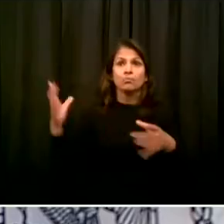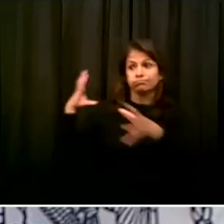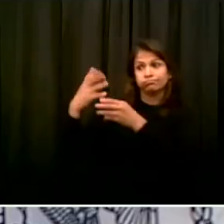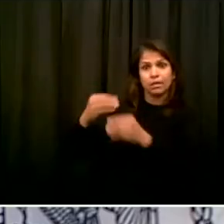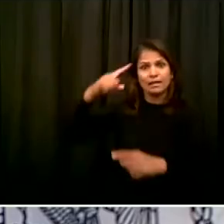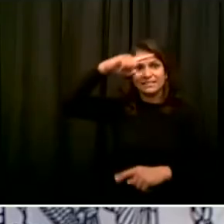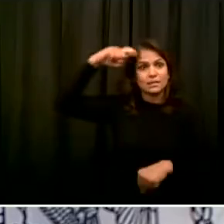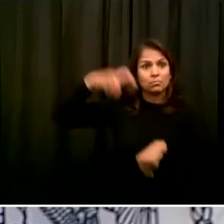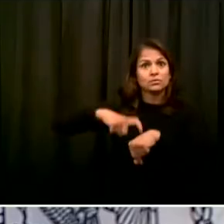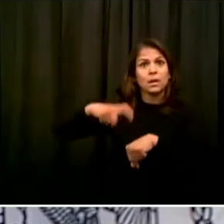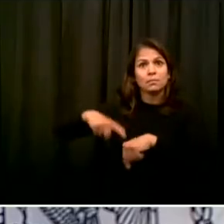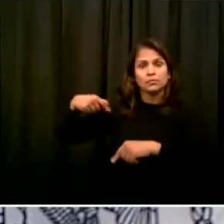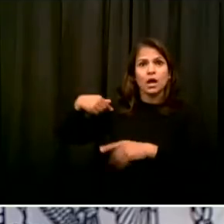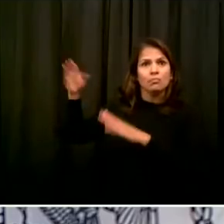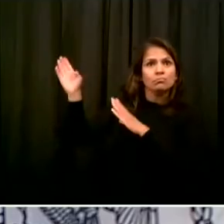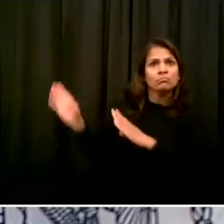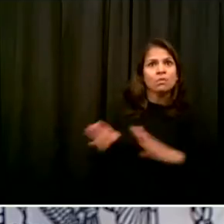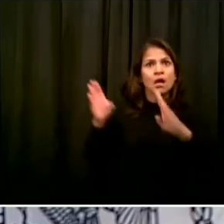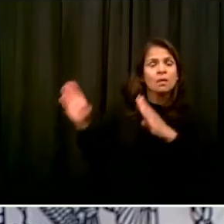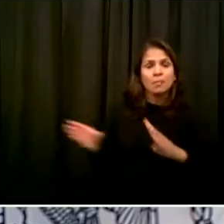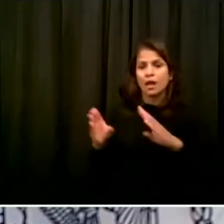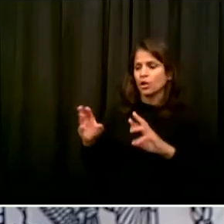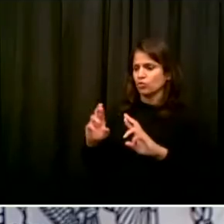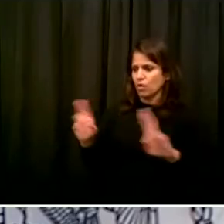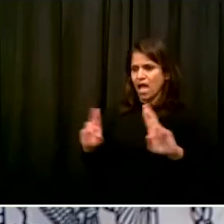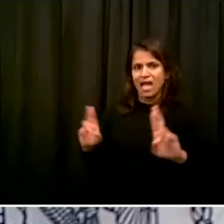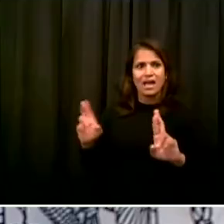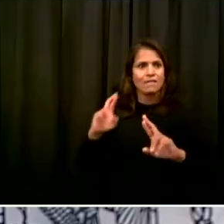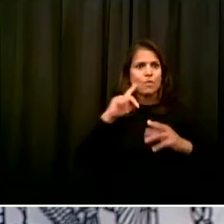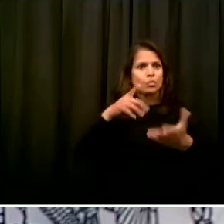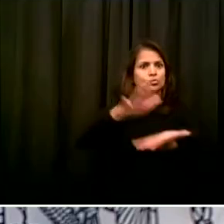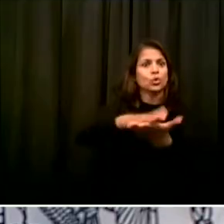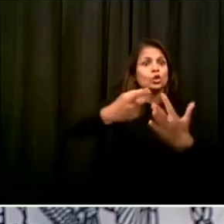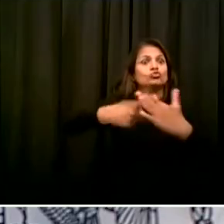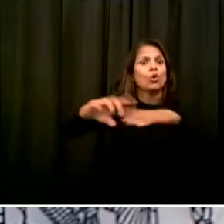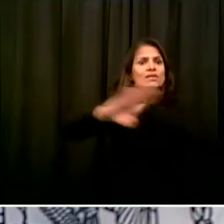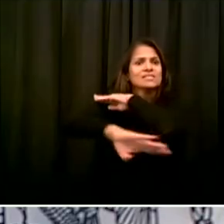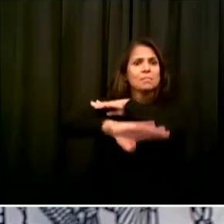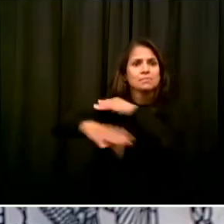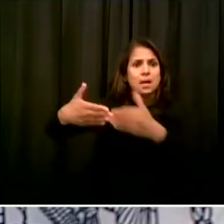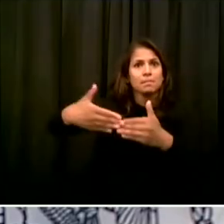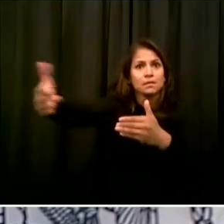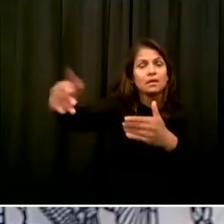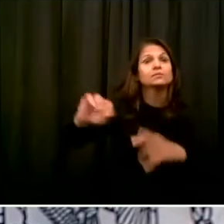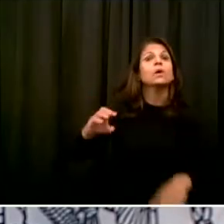LORRAINE COULD HELP ALL OF THIS BY TALKING ABOUT THE ONGOING WORK THAT HAPPENS DURING THE SUMMER TE SCHOOLS READY AGAIN, A LOT OF